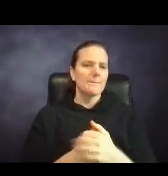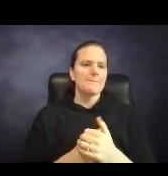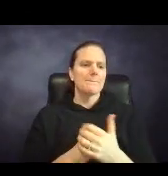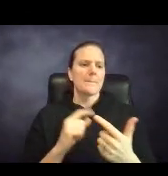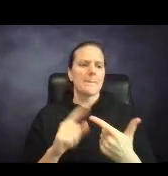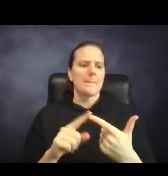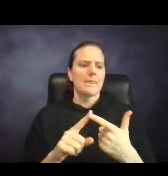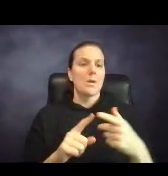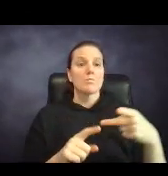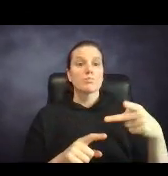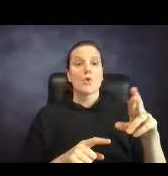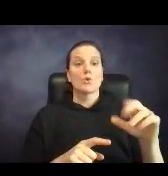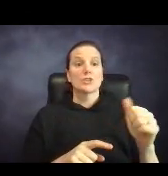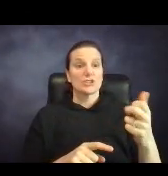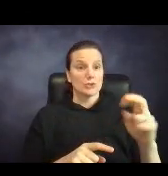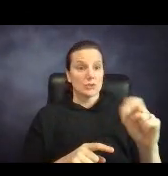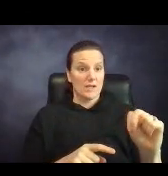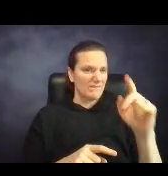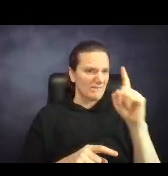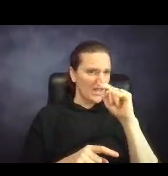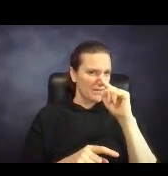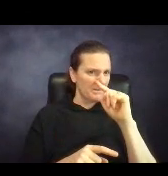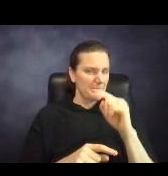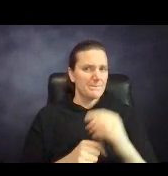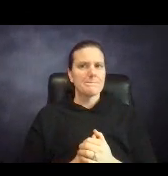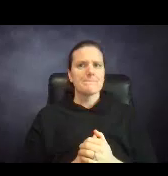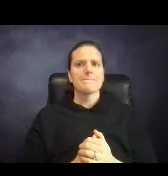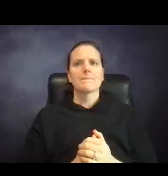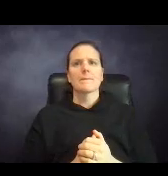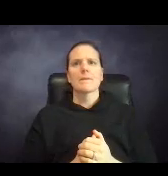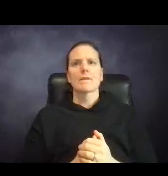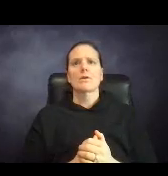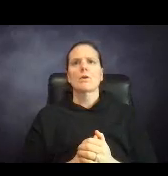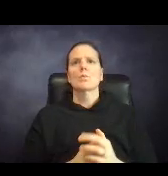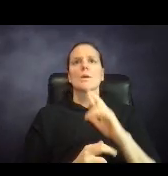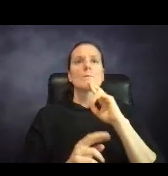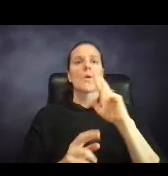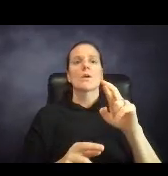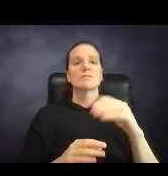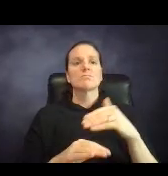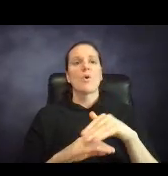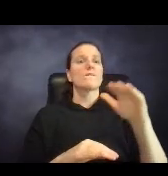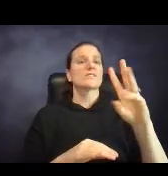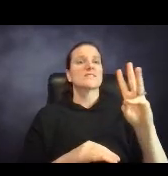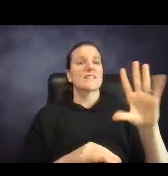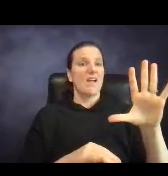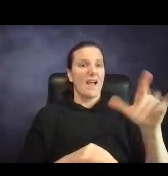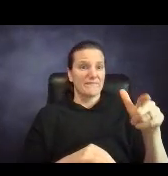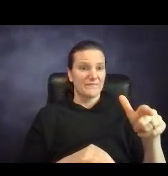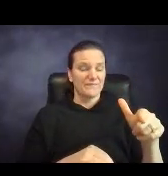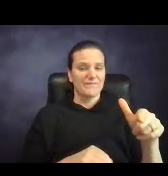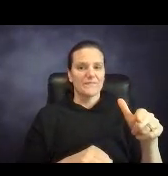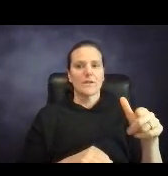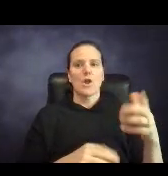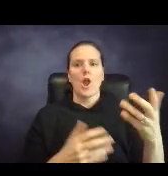And they were the, they were reporting results on a demographic of women 65 and older who probably already had cardiovascular risk